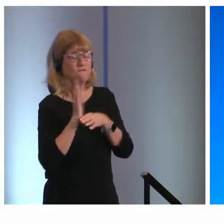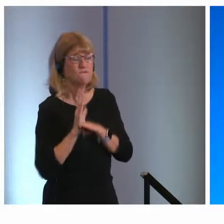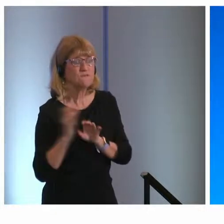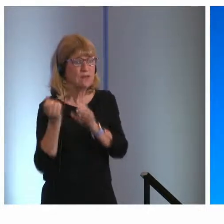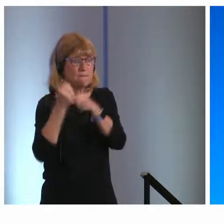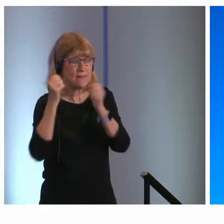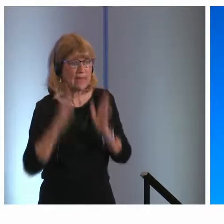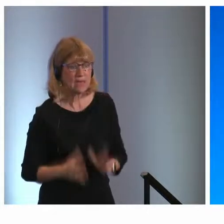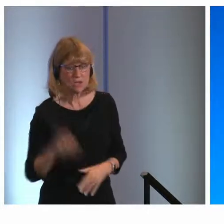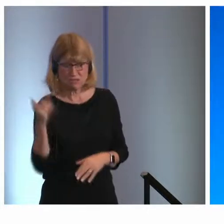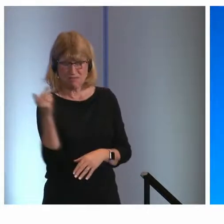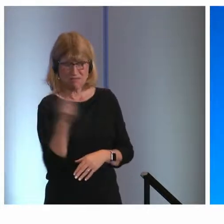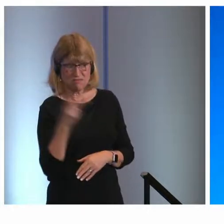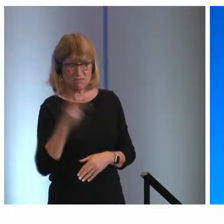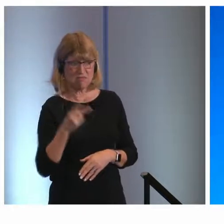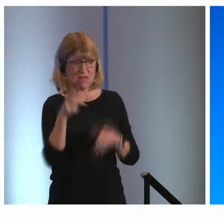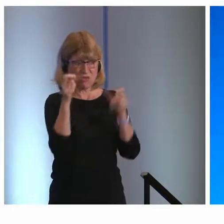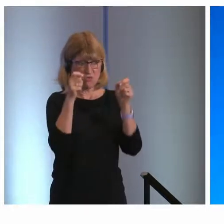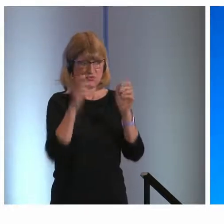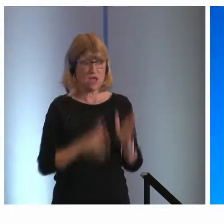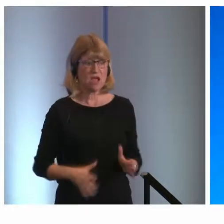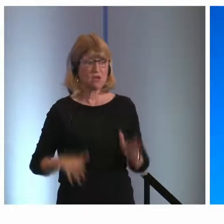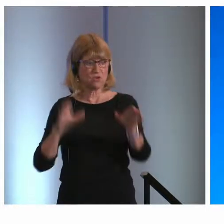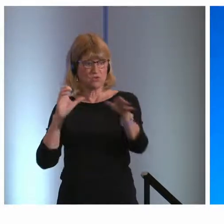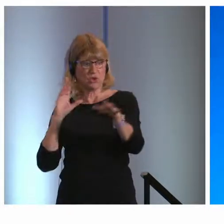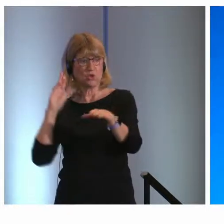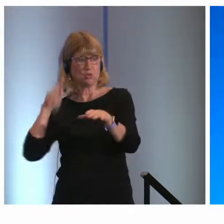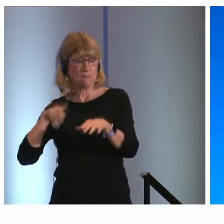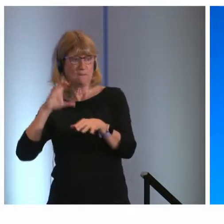myself, D. Mohammed is a multimarginalized